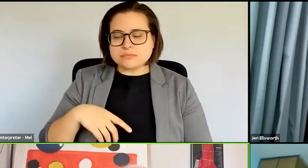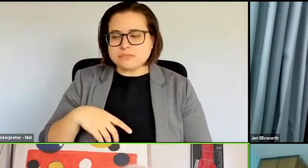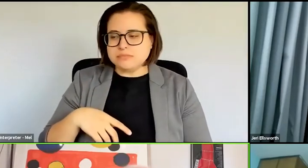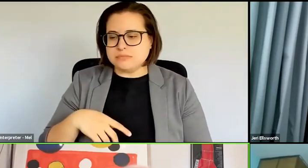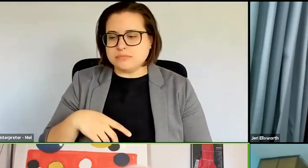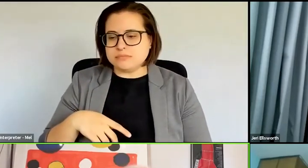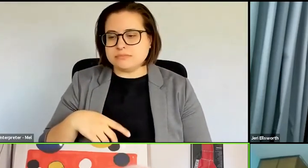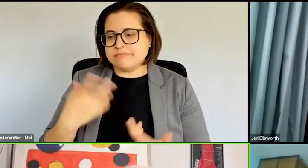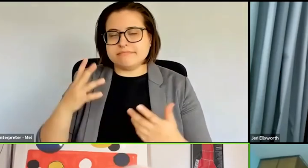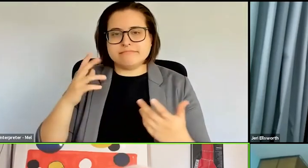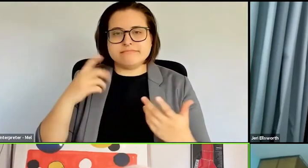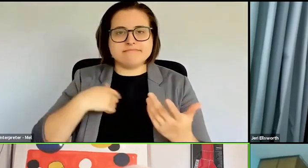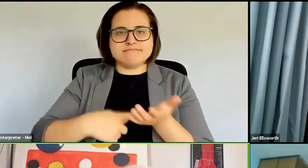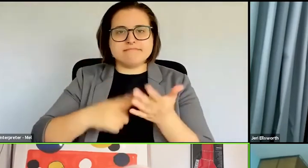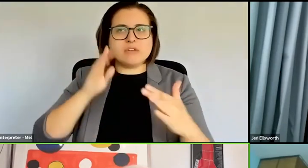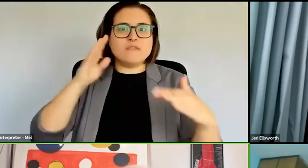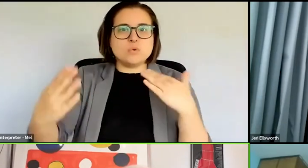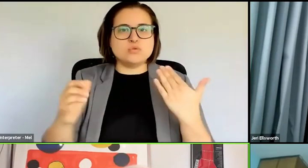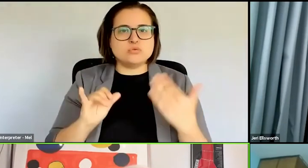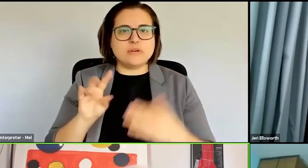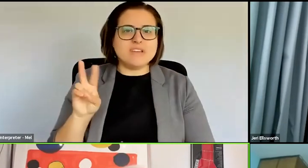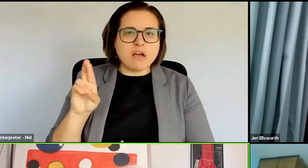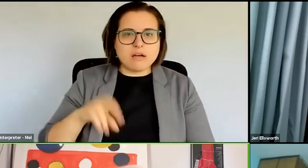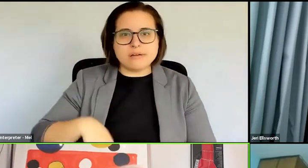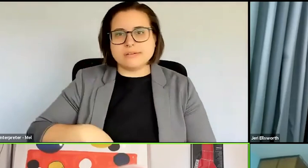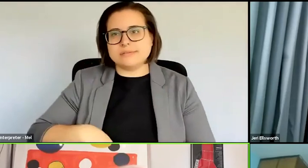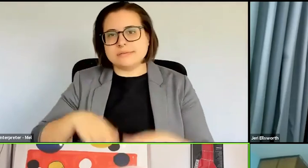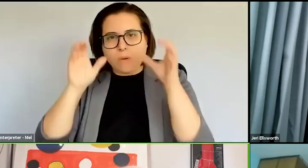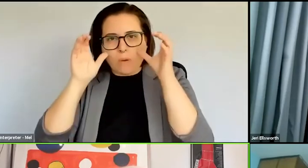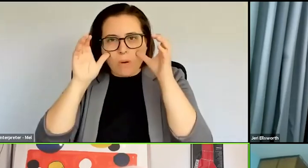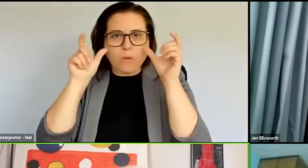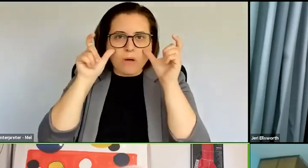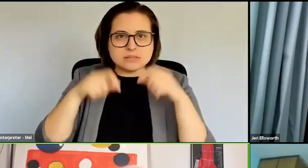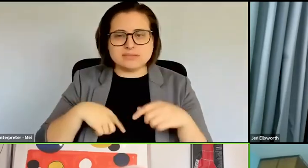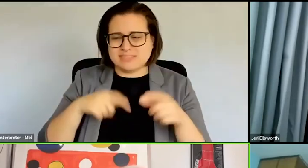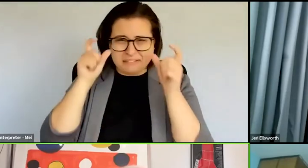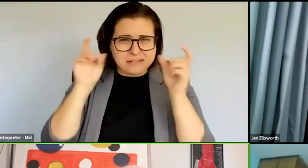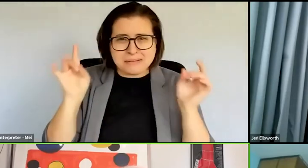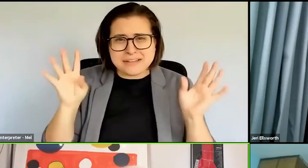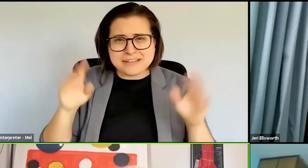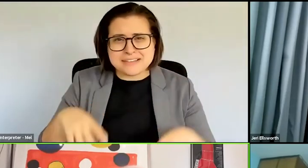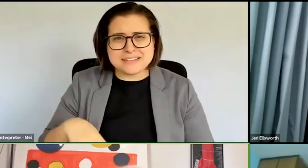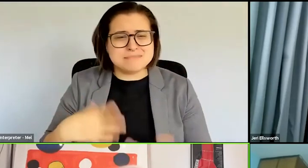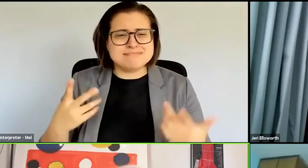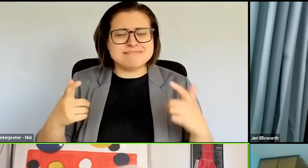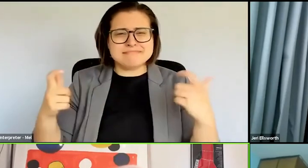VR goggles and other stuff, glasses, I hate glasses! There's a huge industry that called